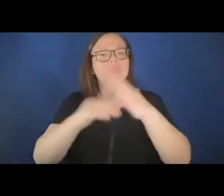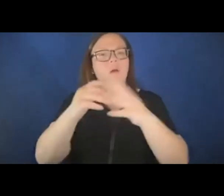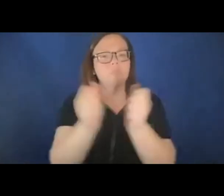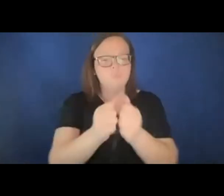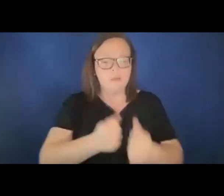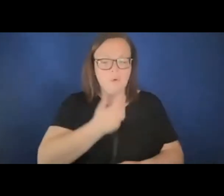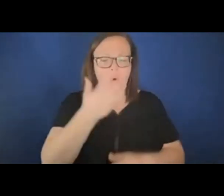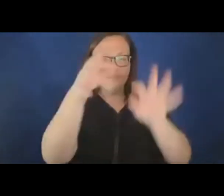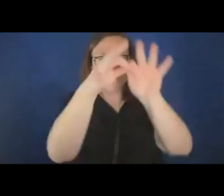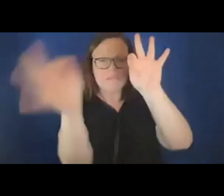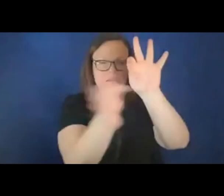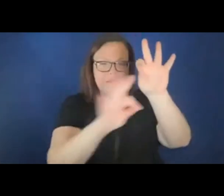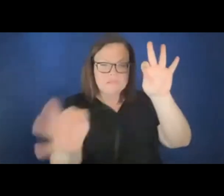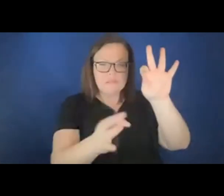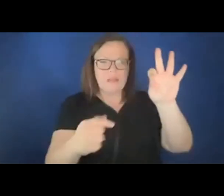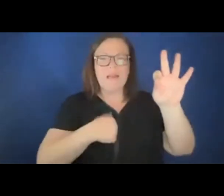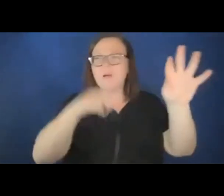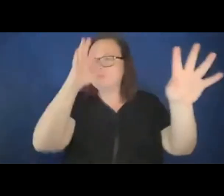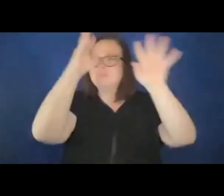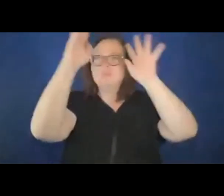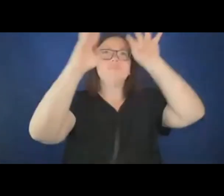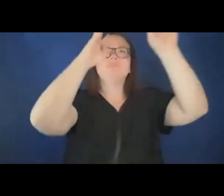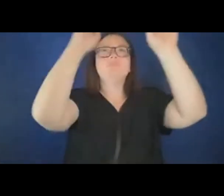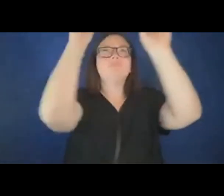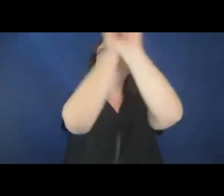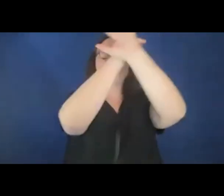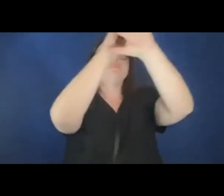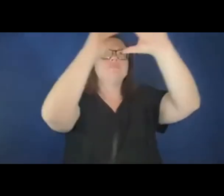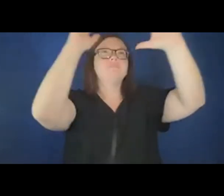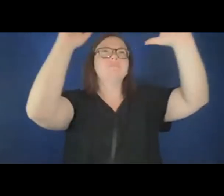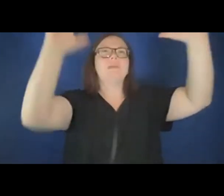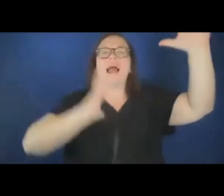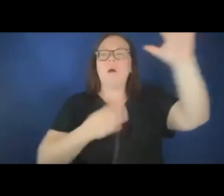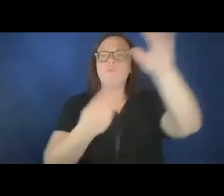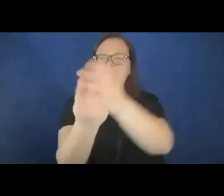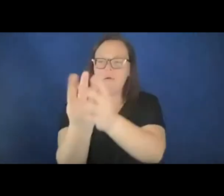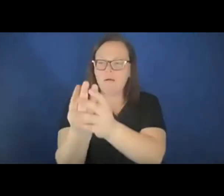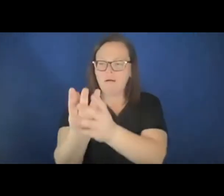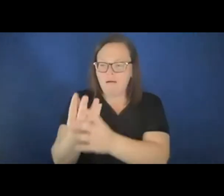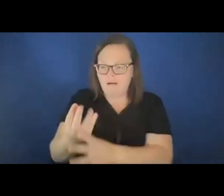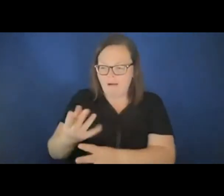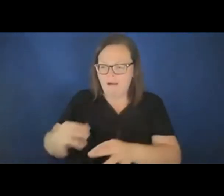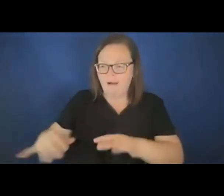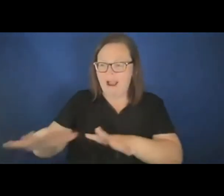in our wildest melatonin dreams, in the dirt of our gardens and the recipes passed down to us